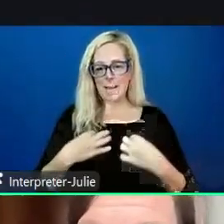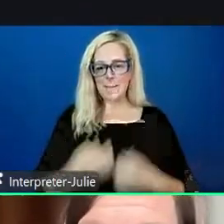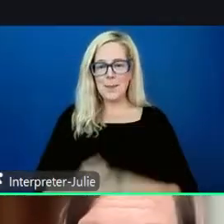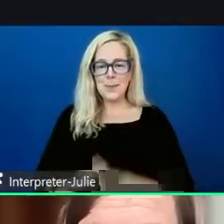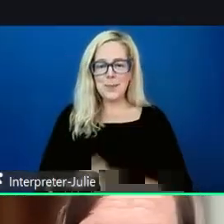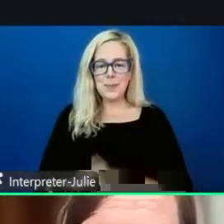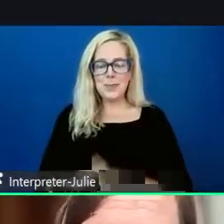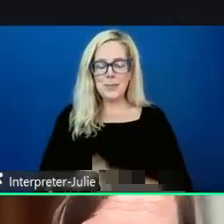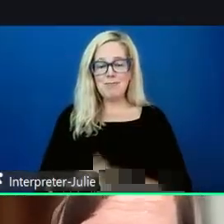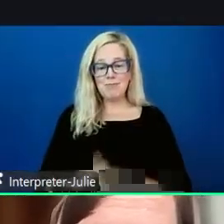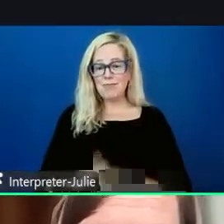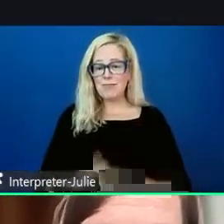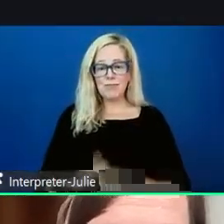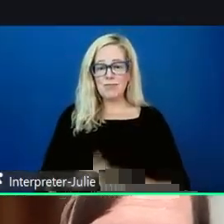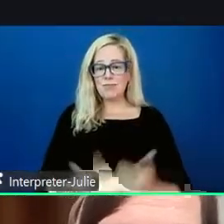I don't have any disclosures today.